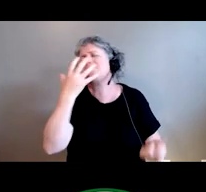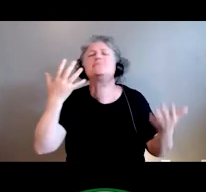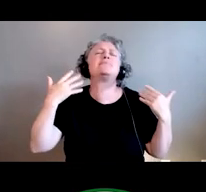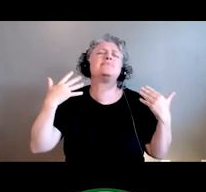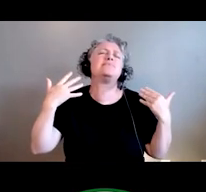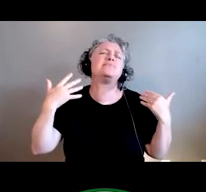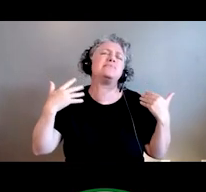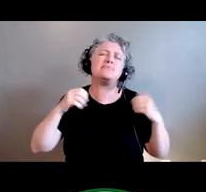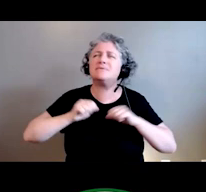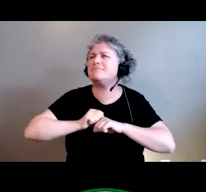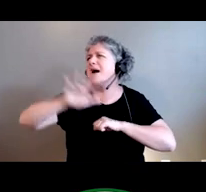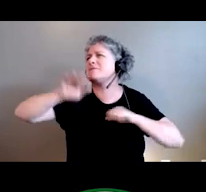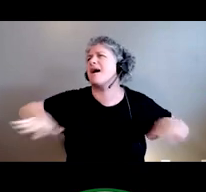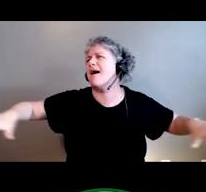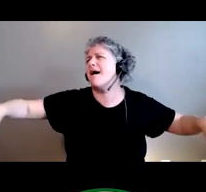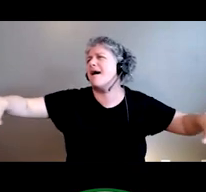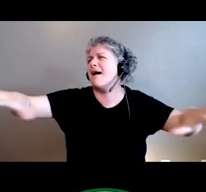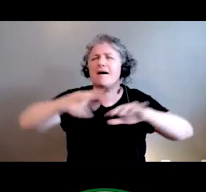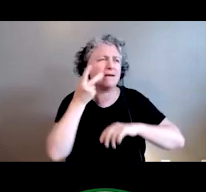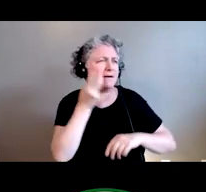of a accomplishment, joy and independence.